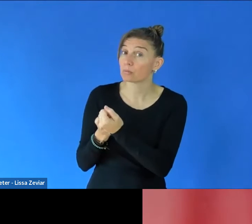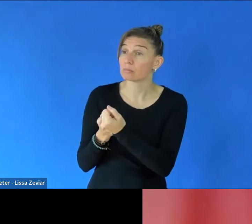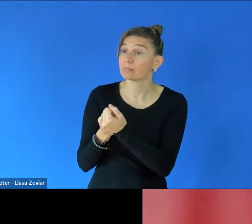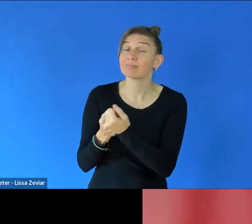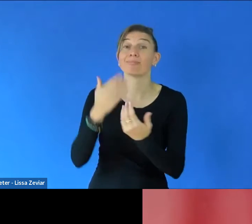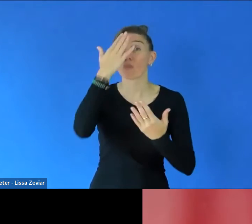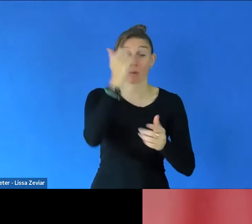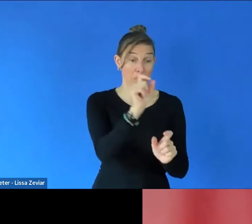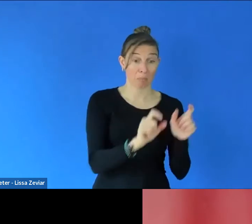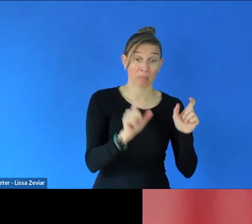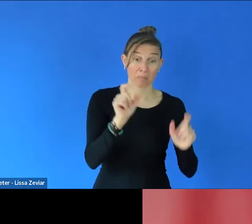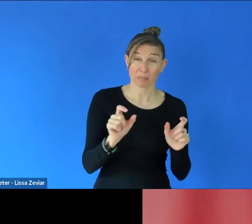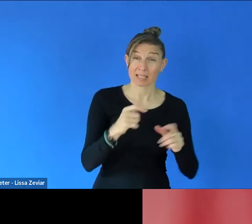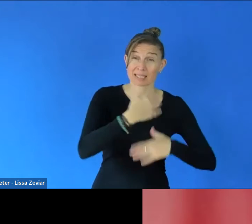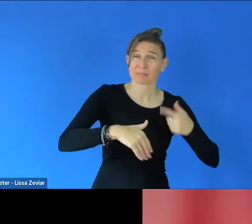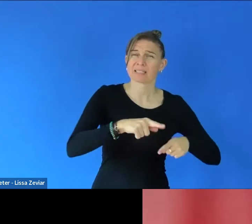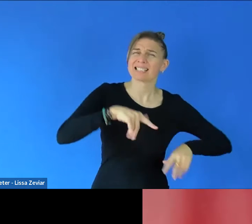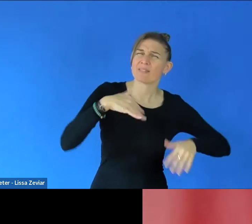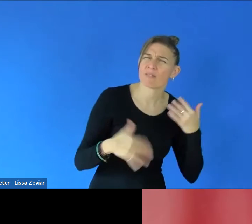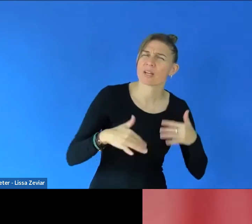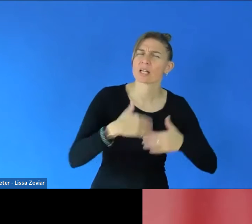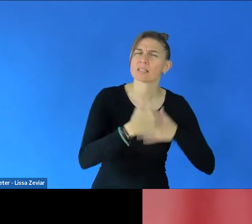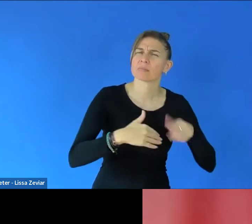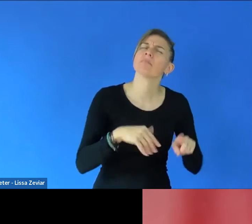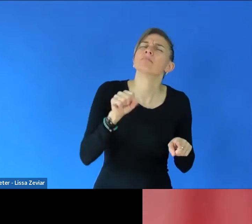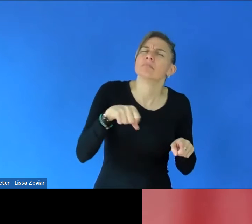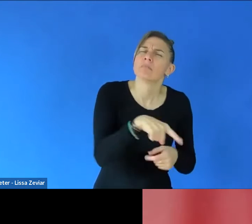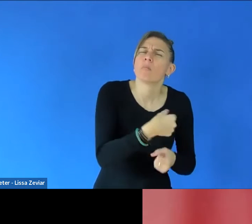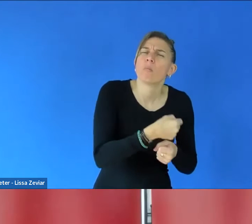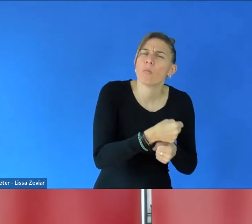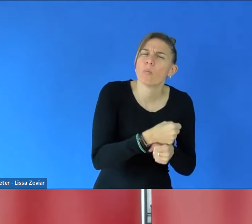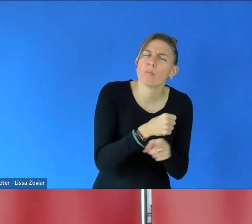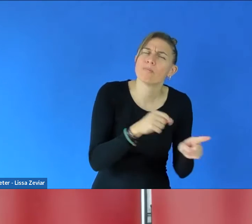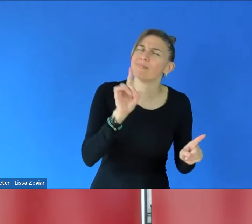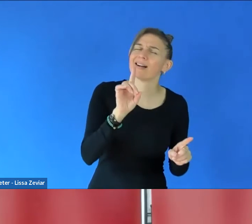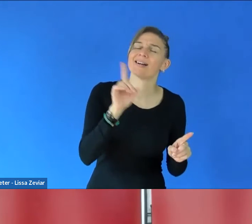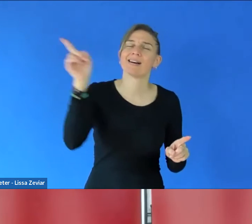But we have seen that the employers are interested very much